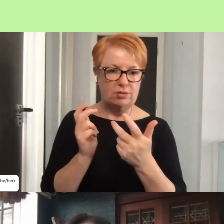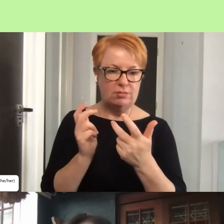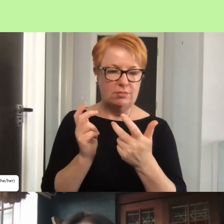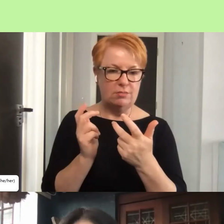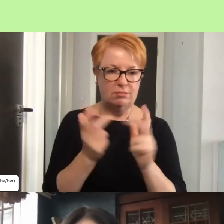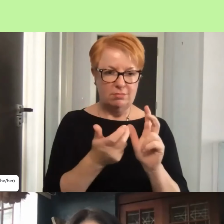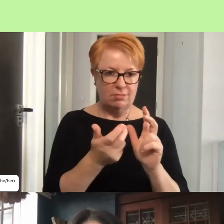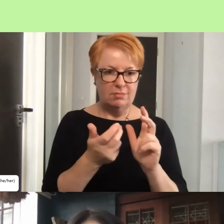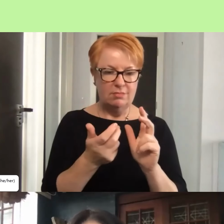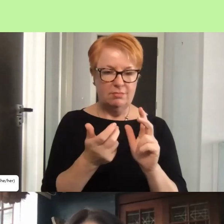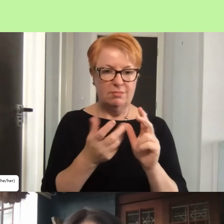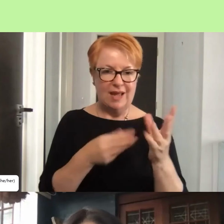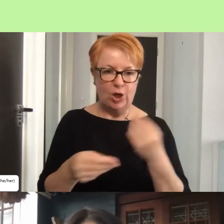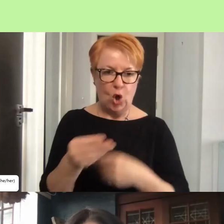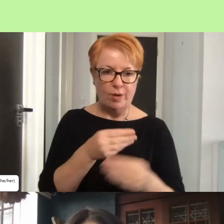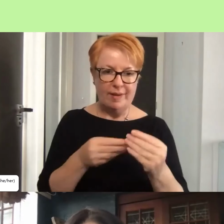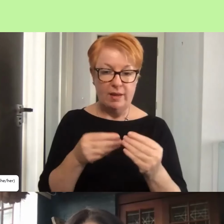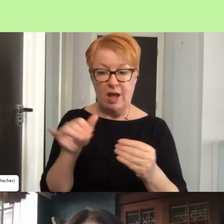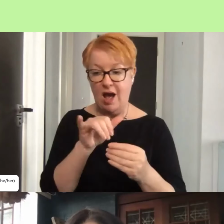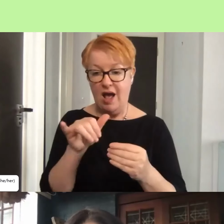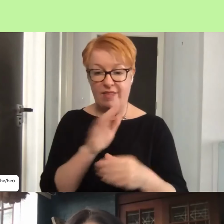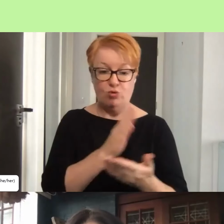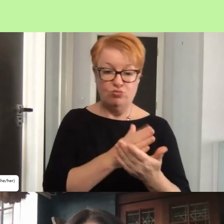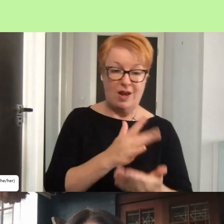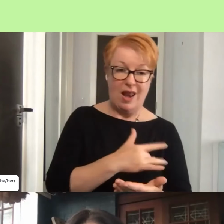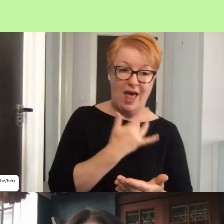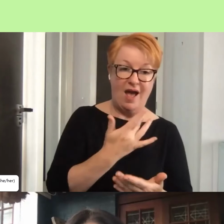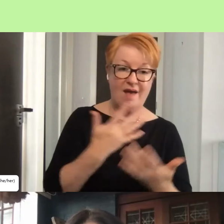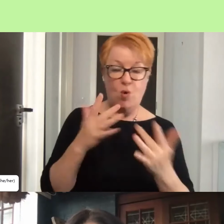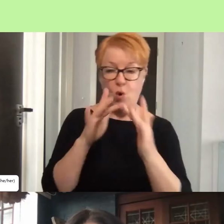So, this cultural, very cultural heritage is collectively on.